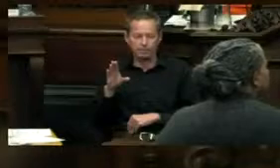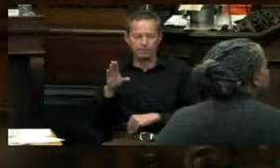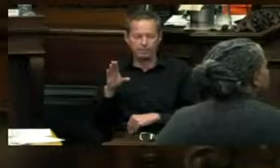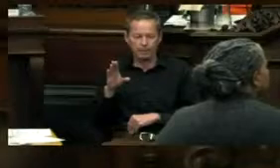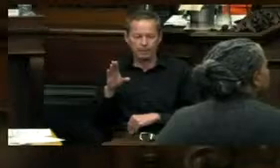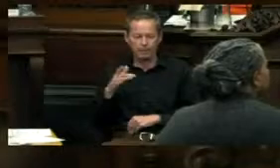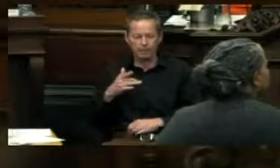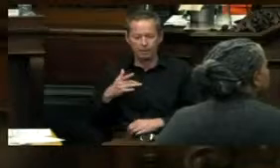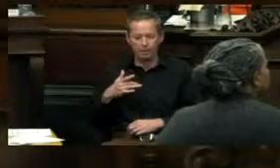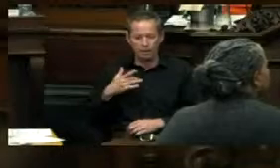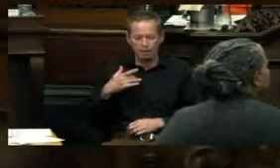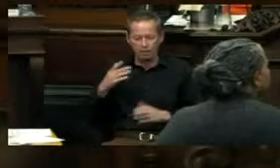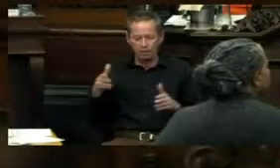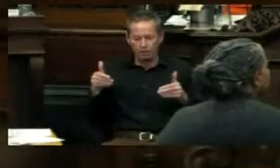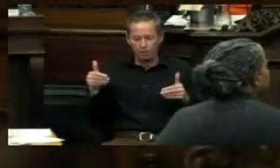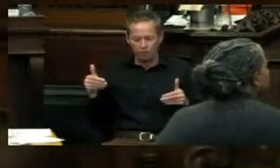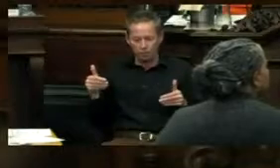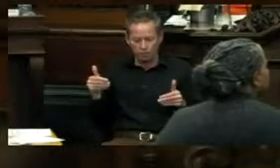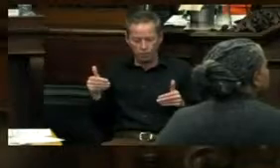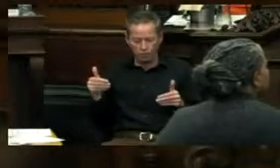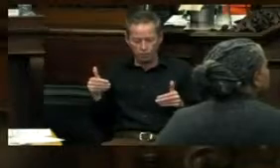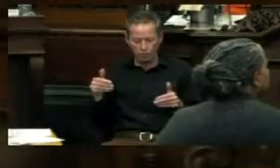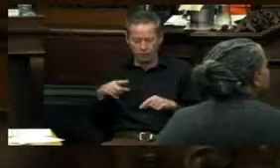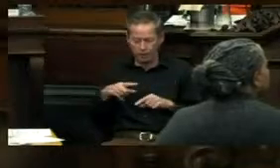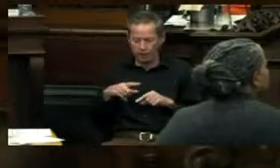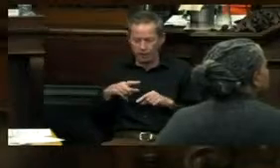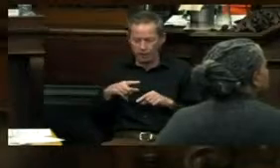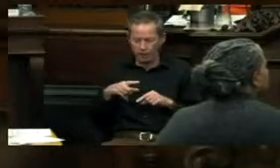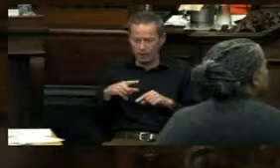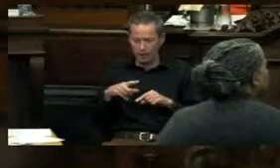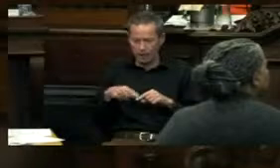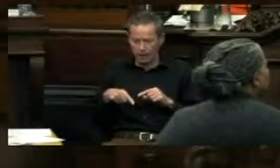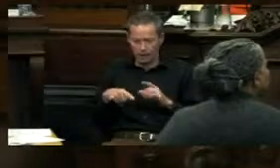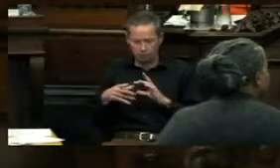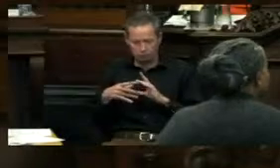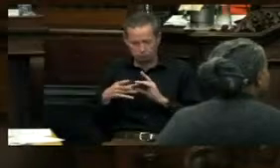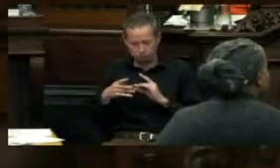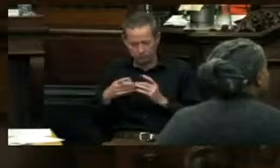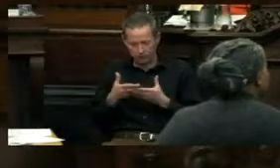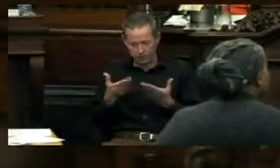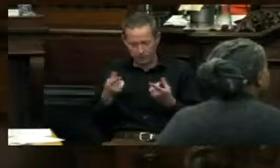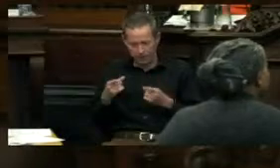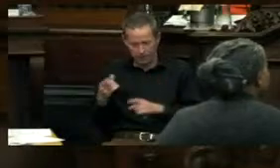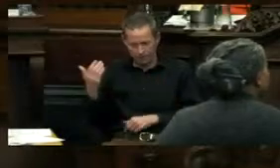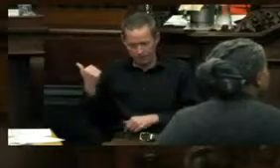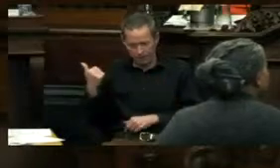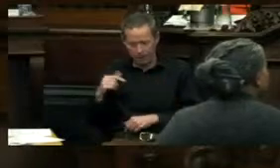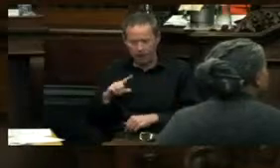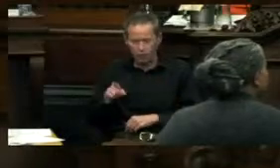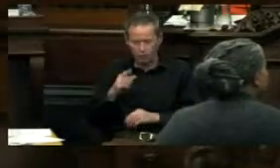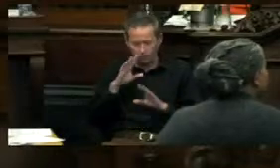a hindrance to the Police Accountability Board, and I feel